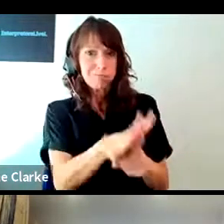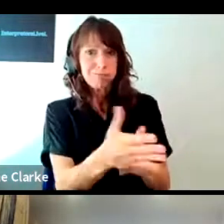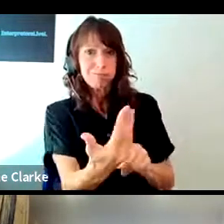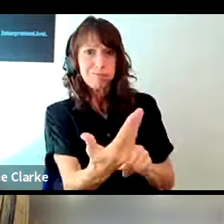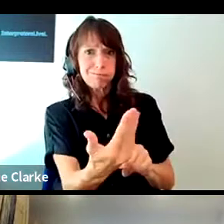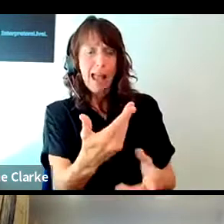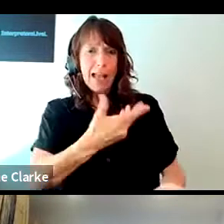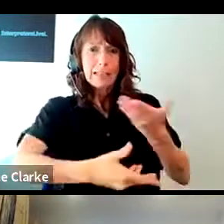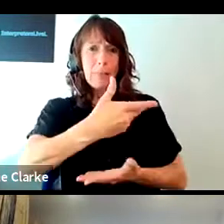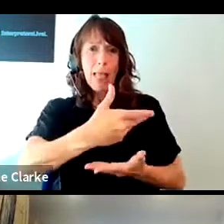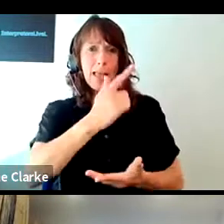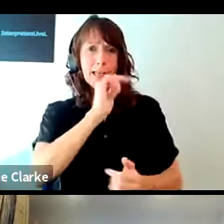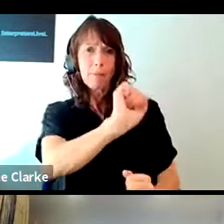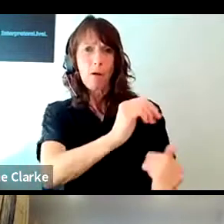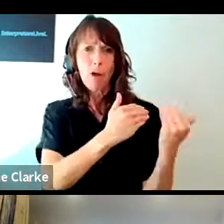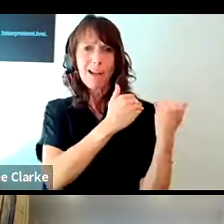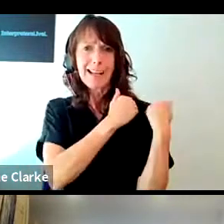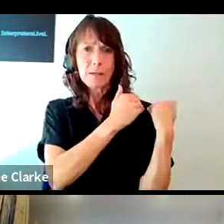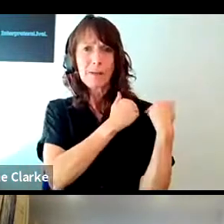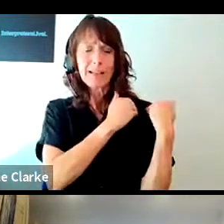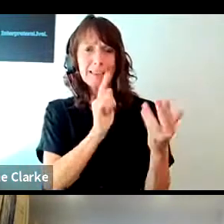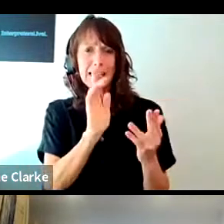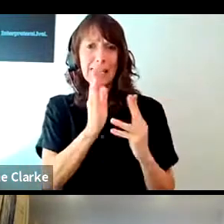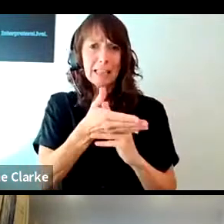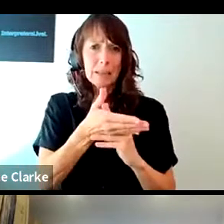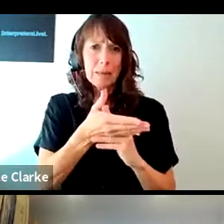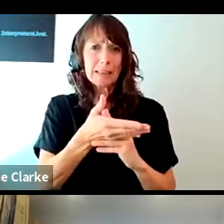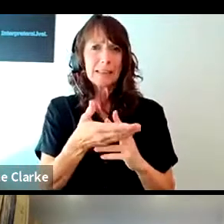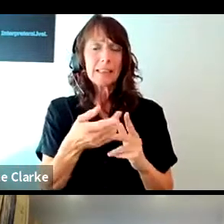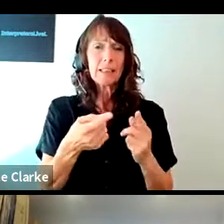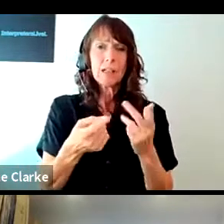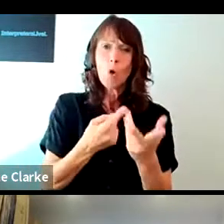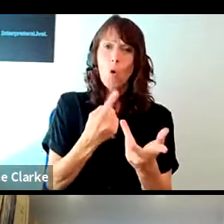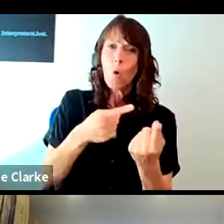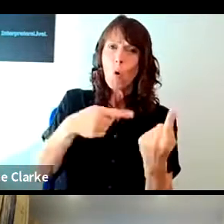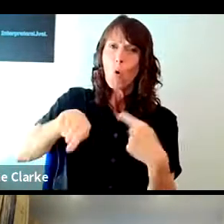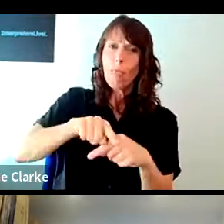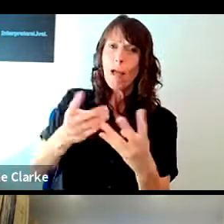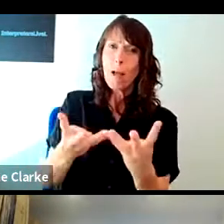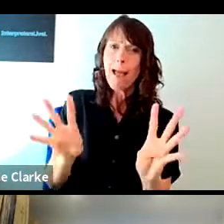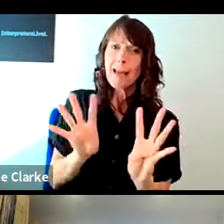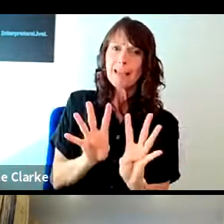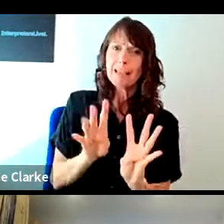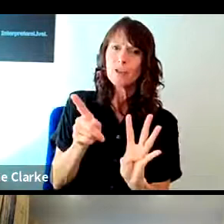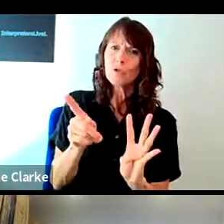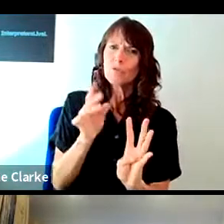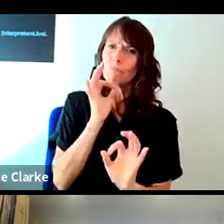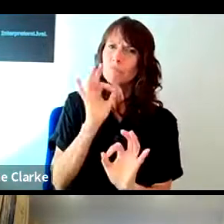as as a good thing do any of the other panelists have any perspectives on that,